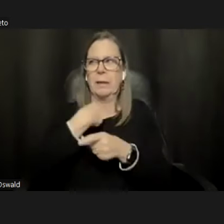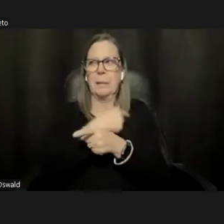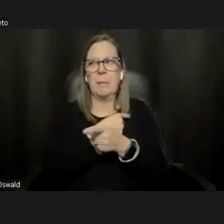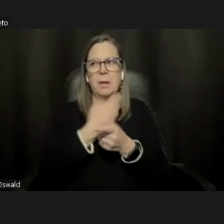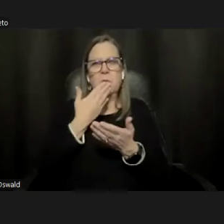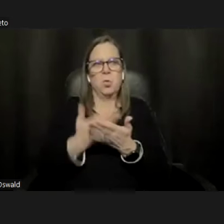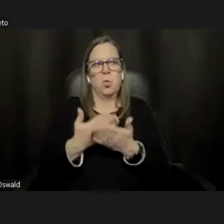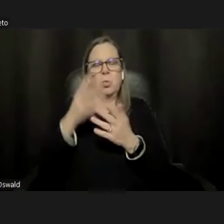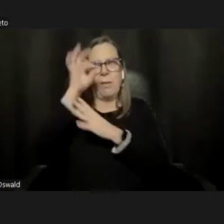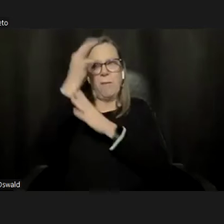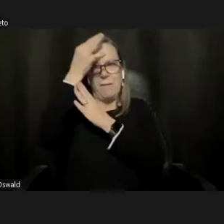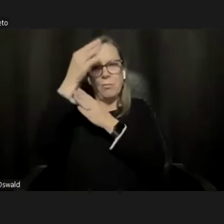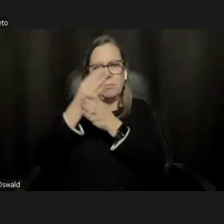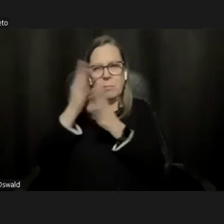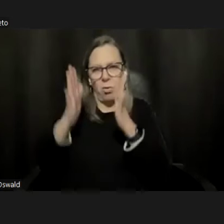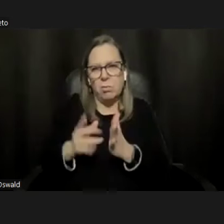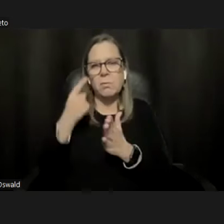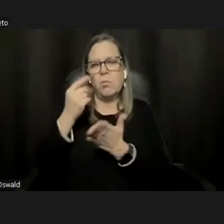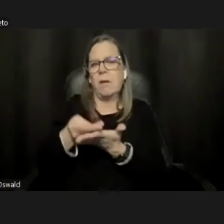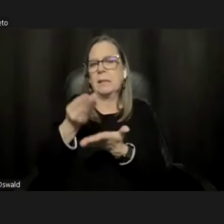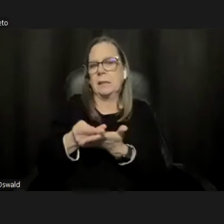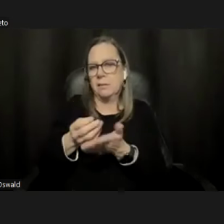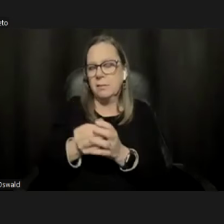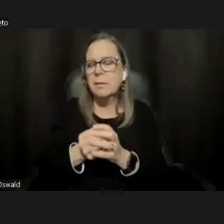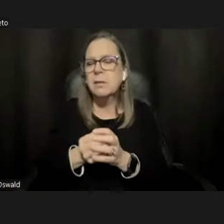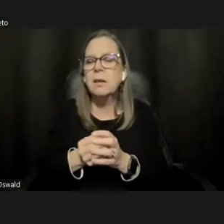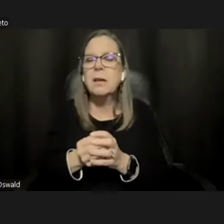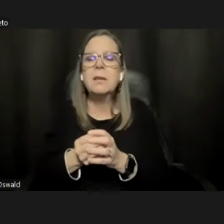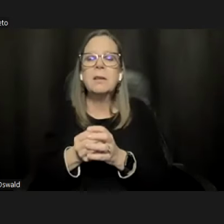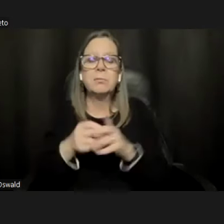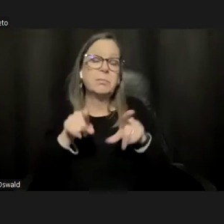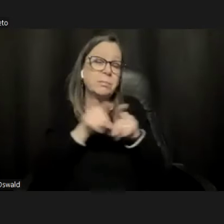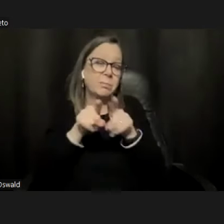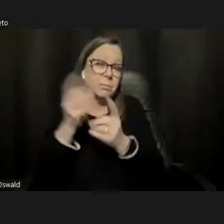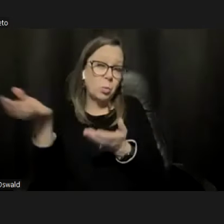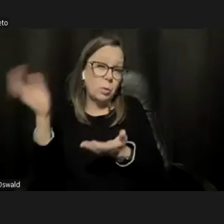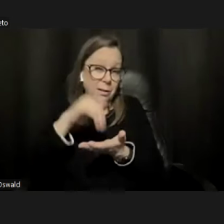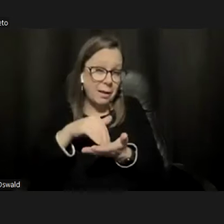for funding, and again, the mitigation projects.